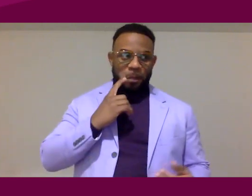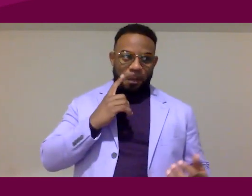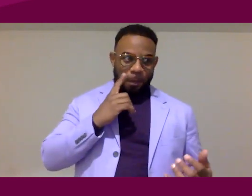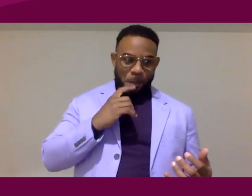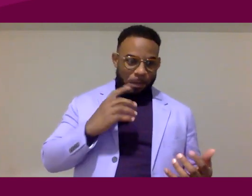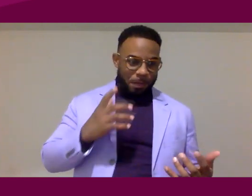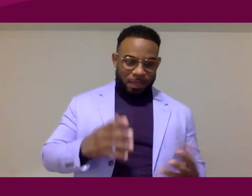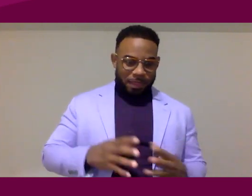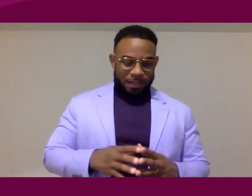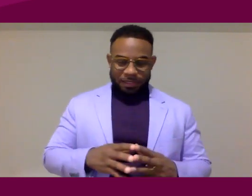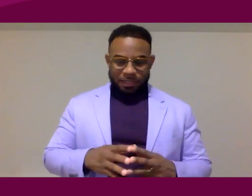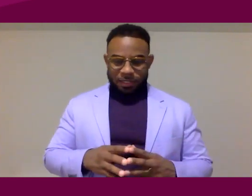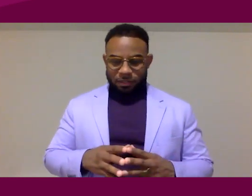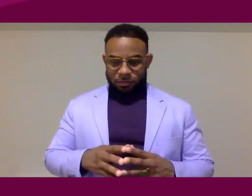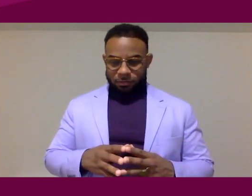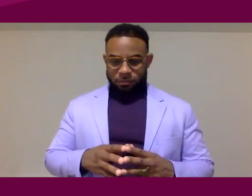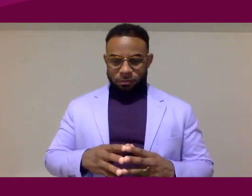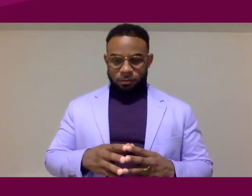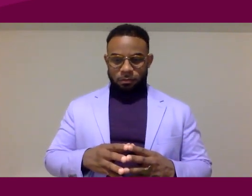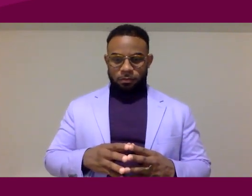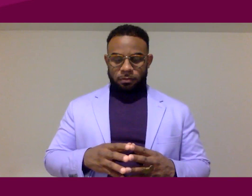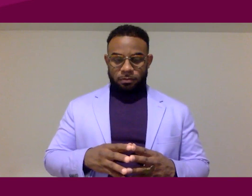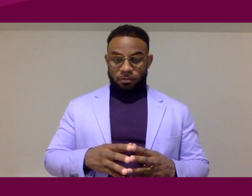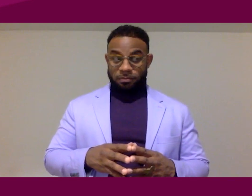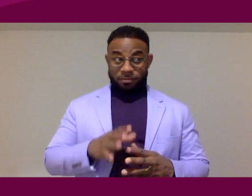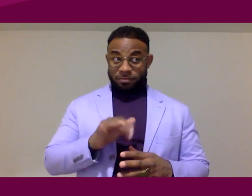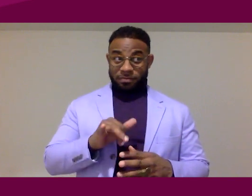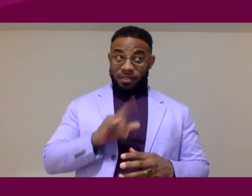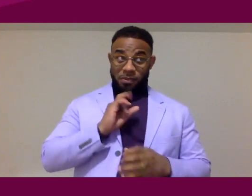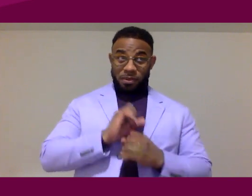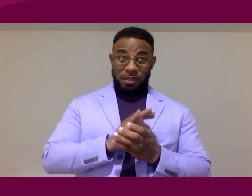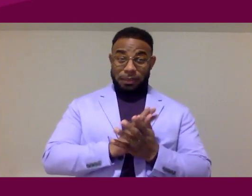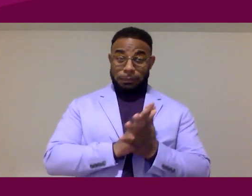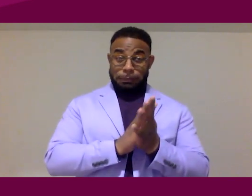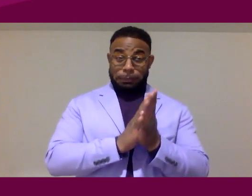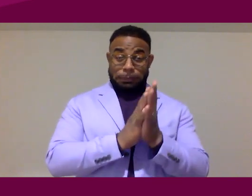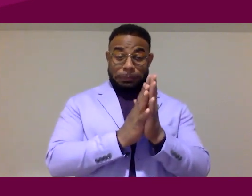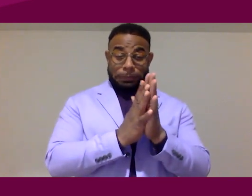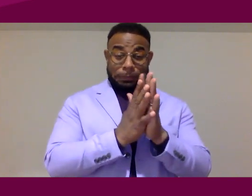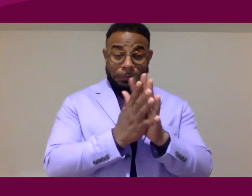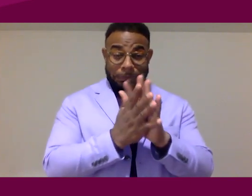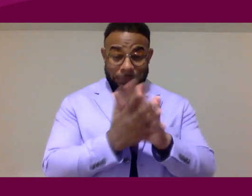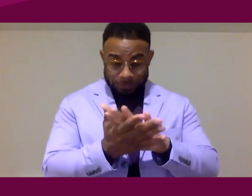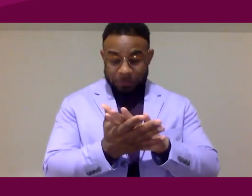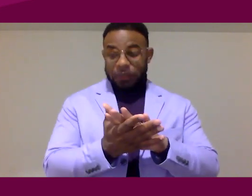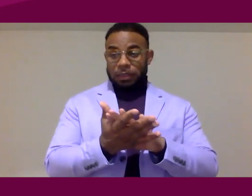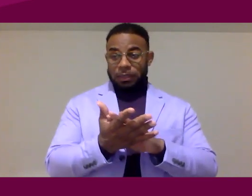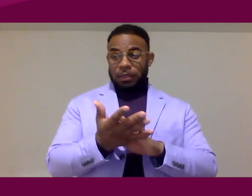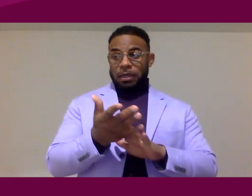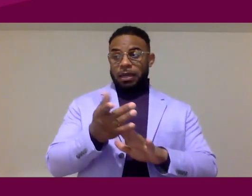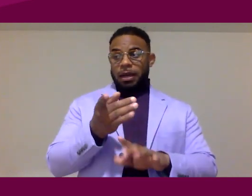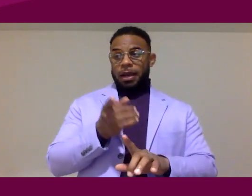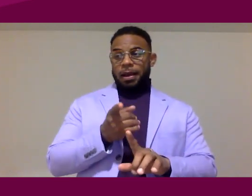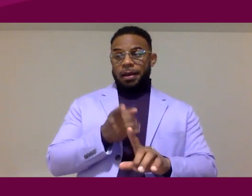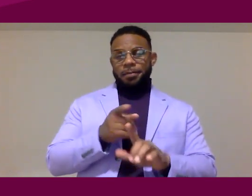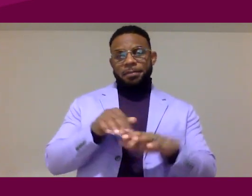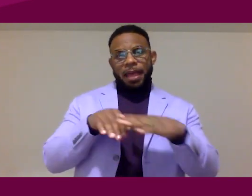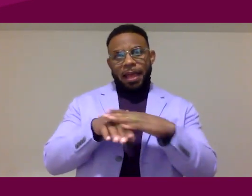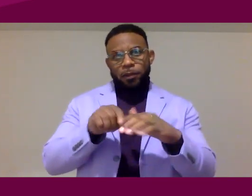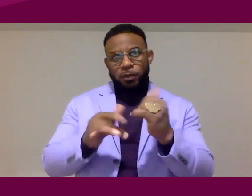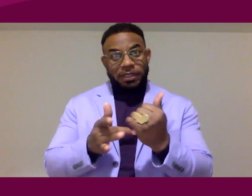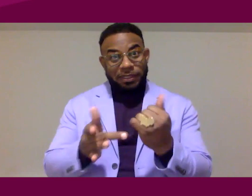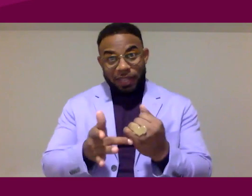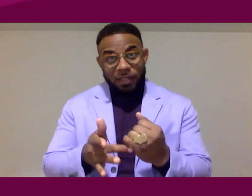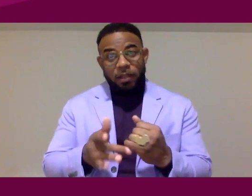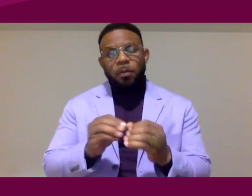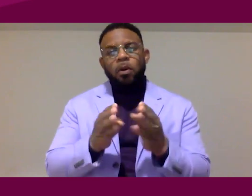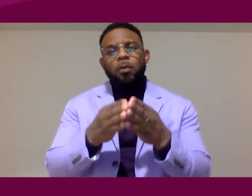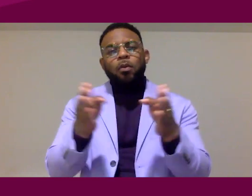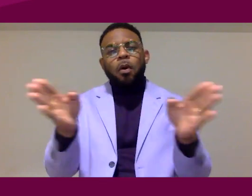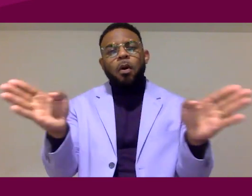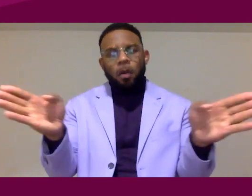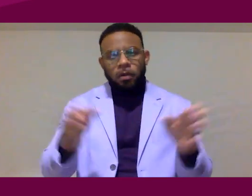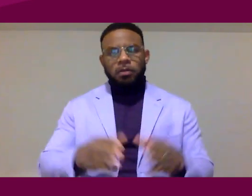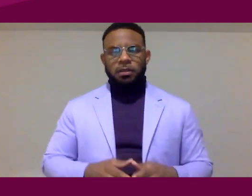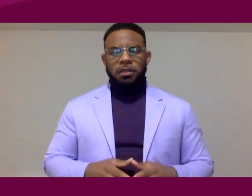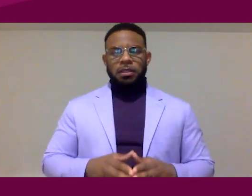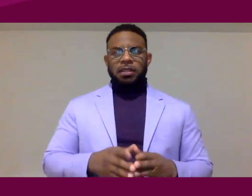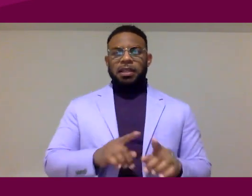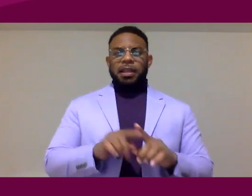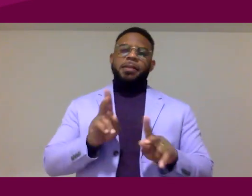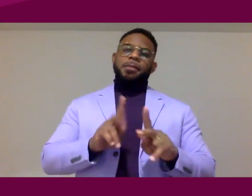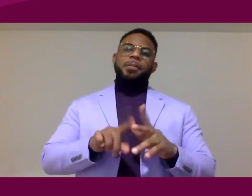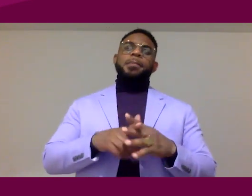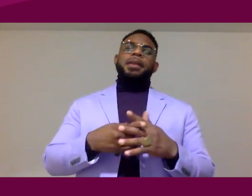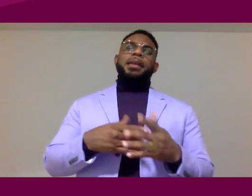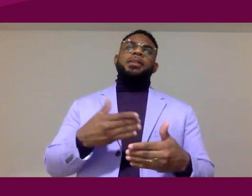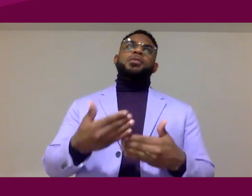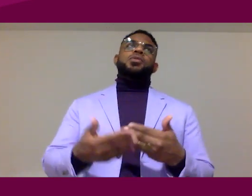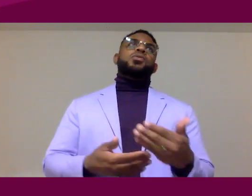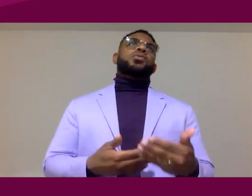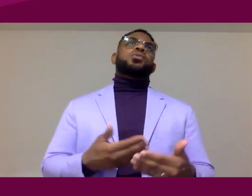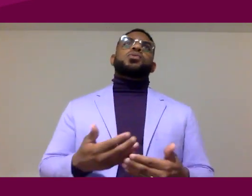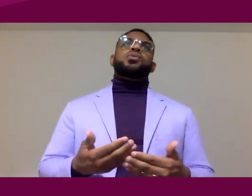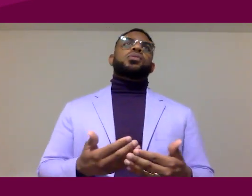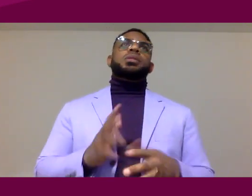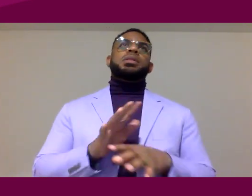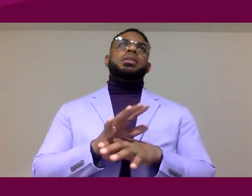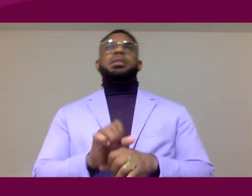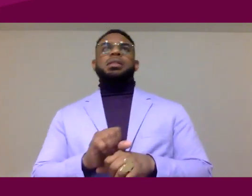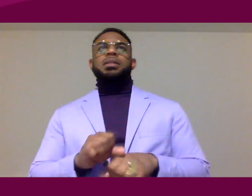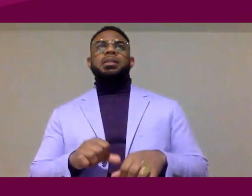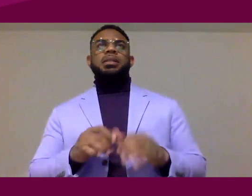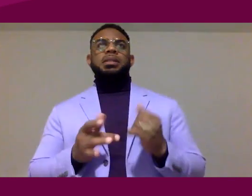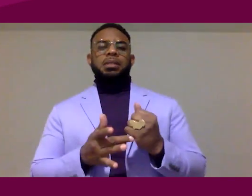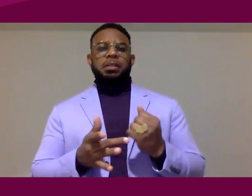And that really evolved into access to technology more broadly as people began to adopt technology.